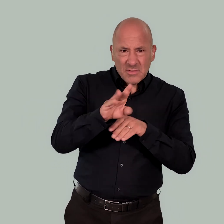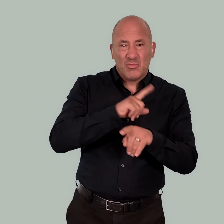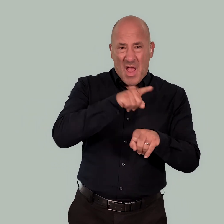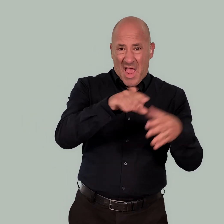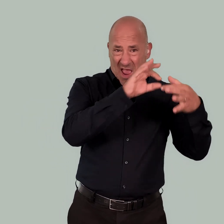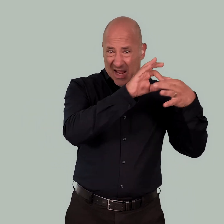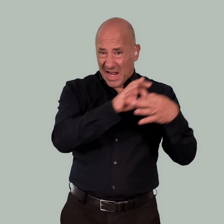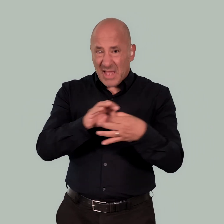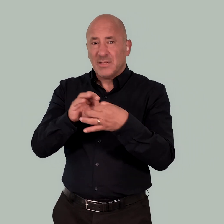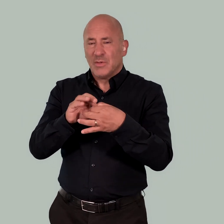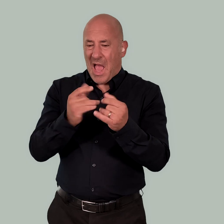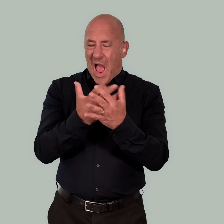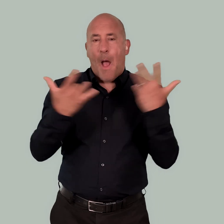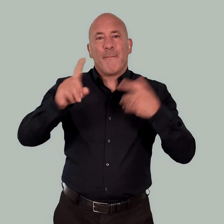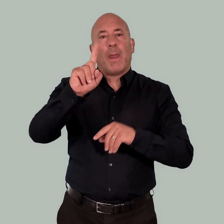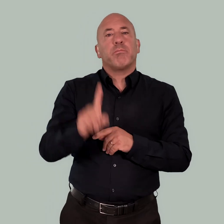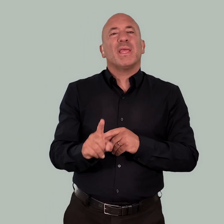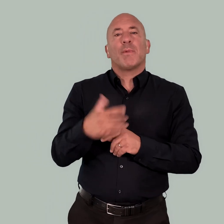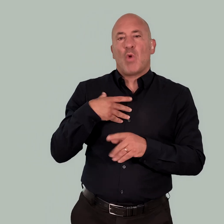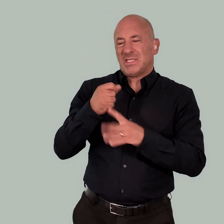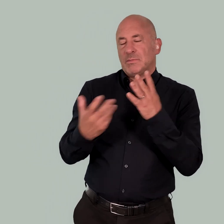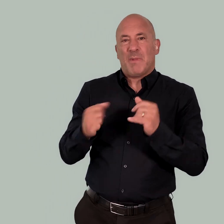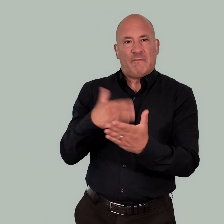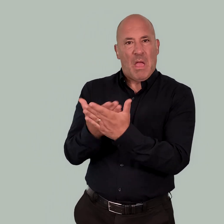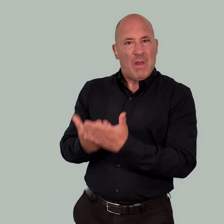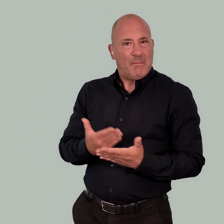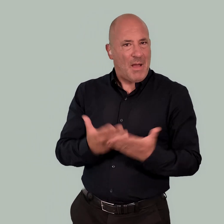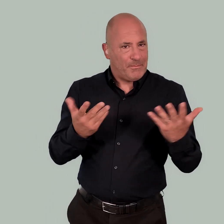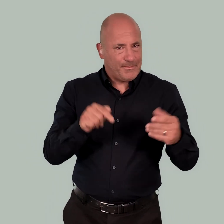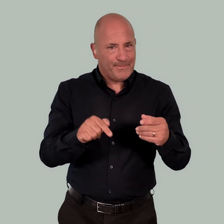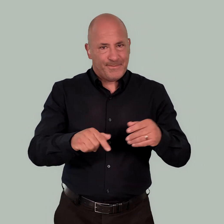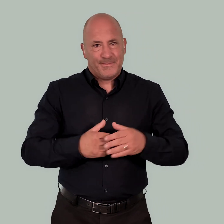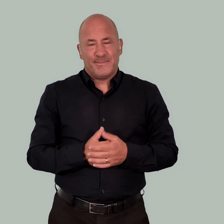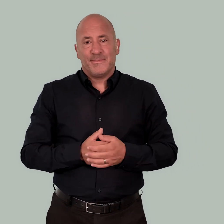as these will be a determinant of the number of people claiming disability benefits.